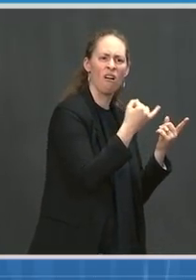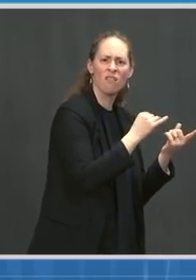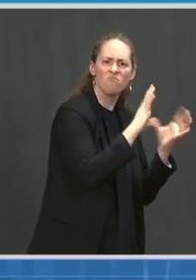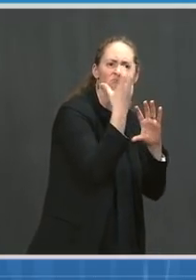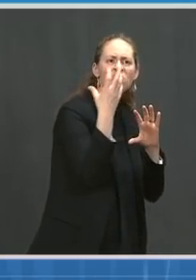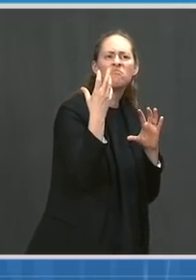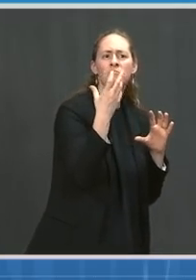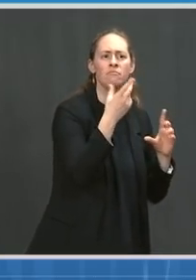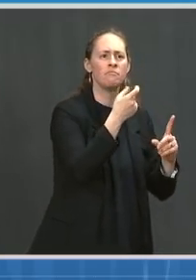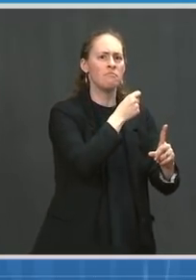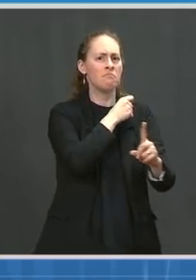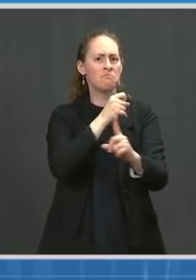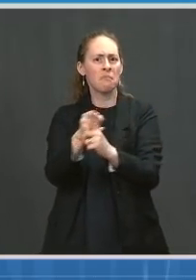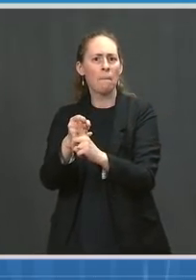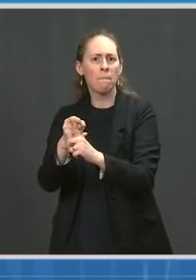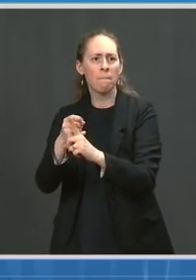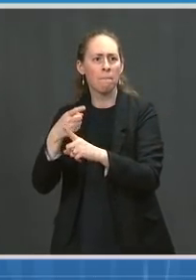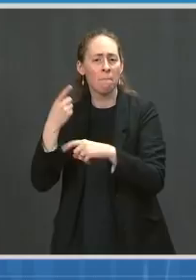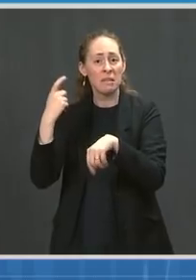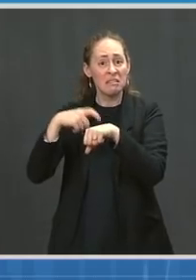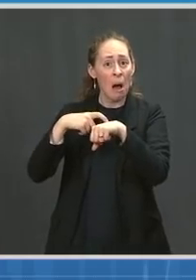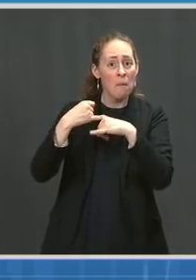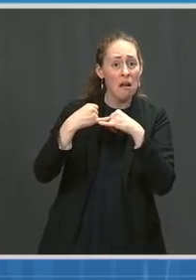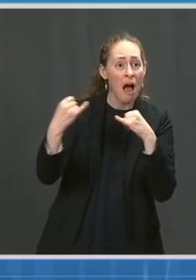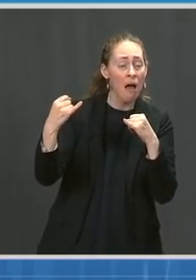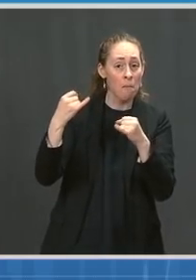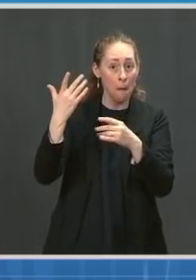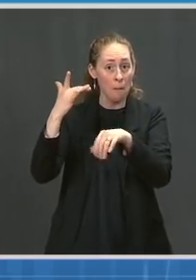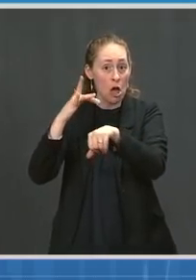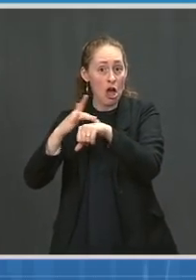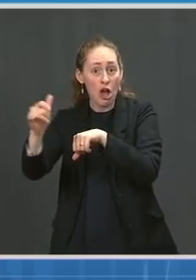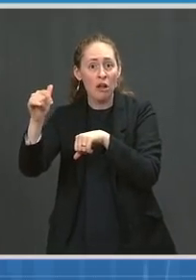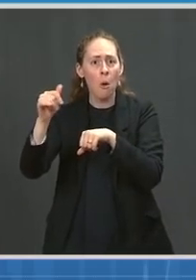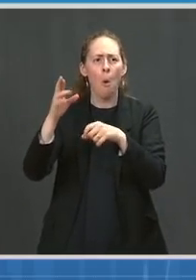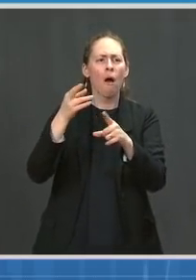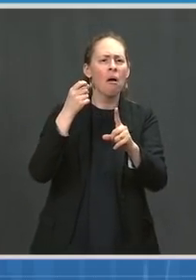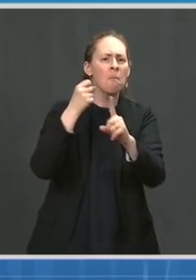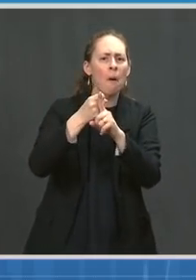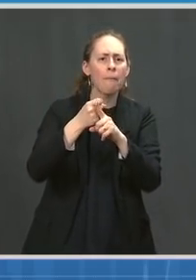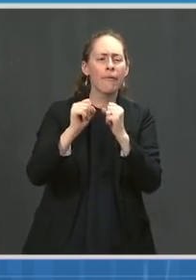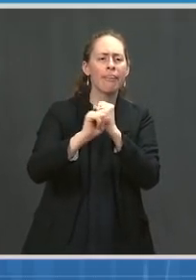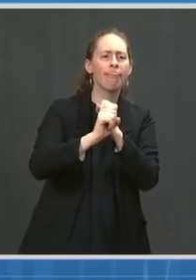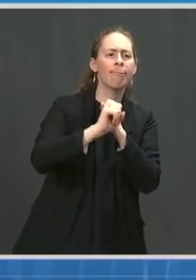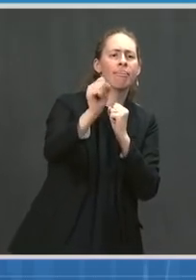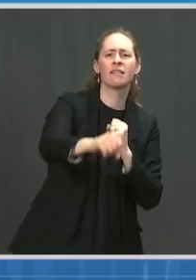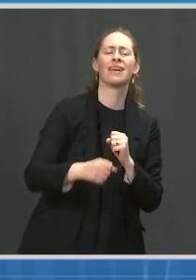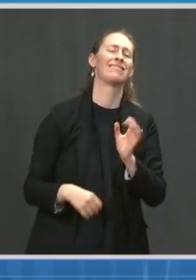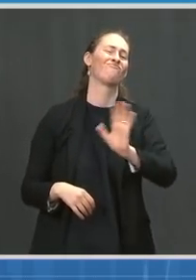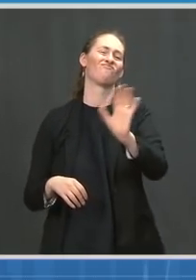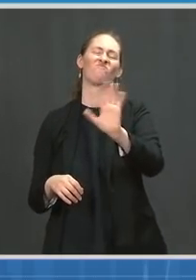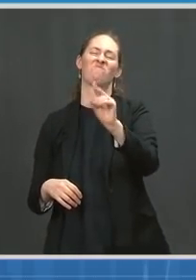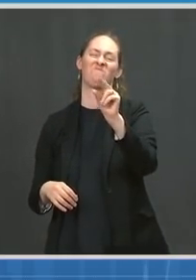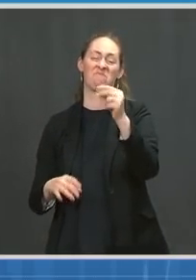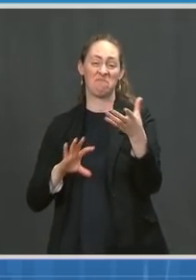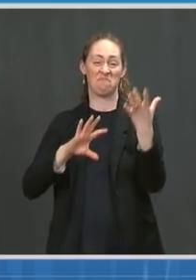or the timeline by which you expect -- Mr. Zients: We don't -- we don't expect any significant impact whatsoever, in that those numbers that I showed you,